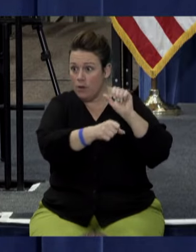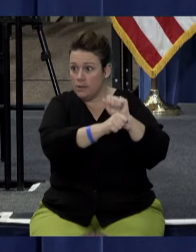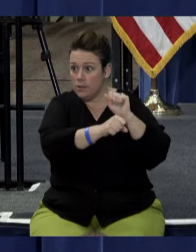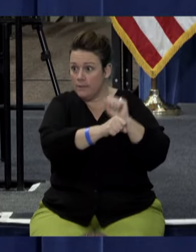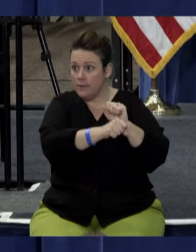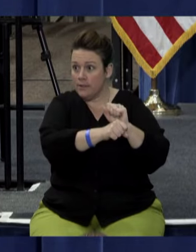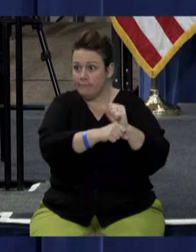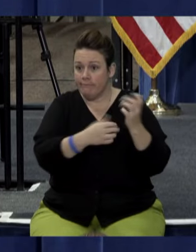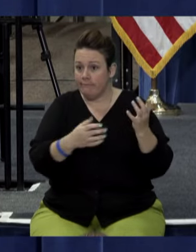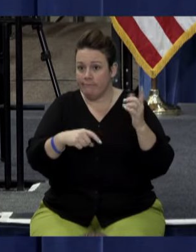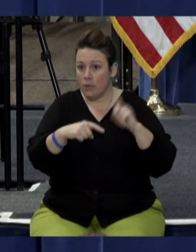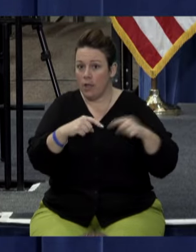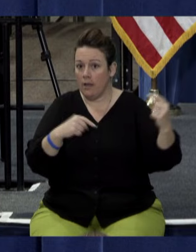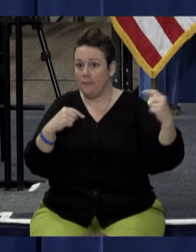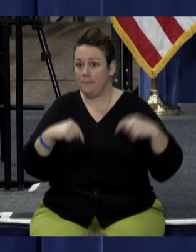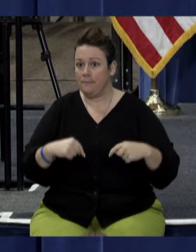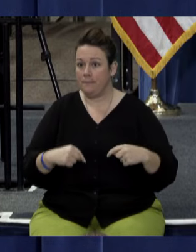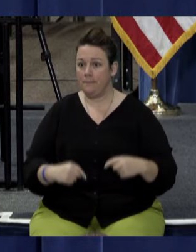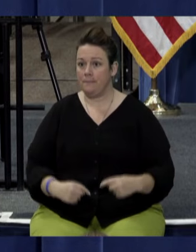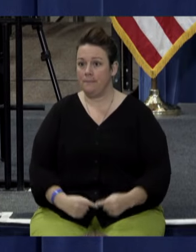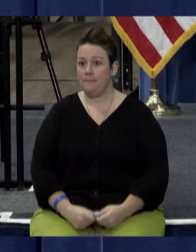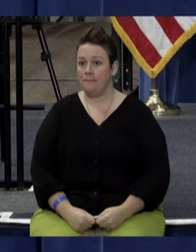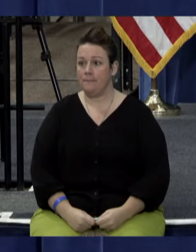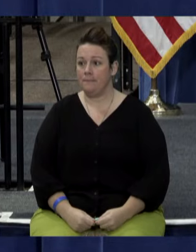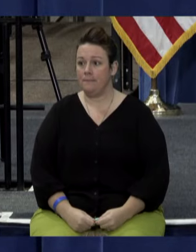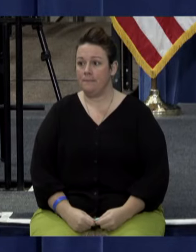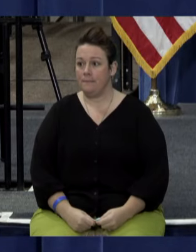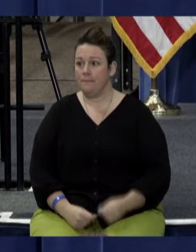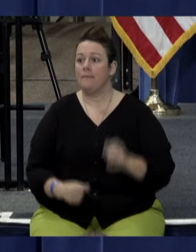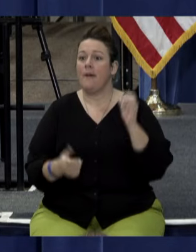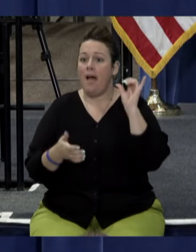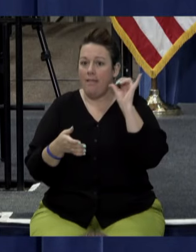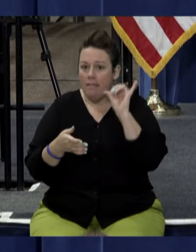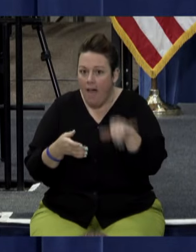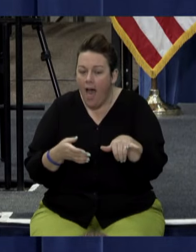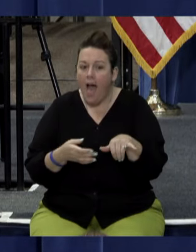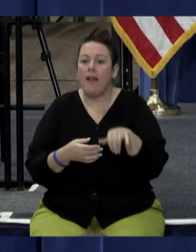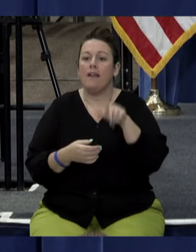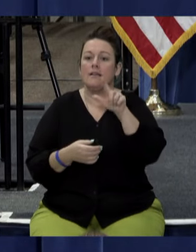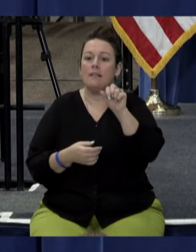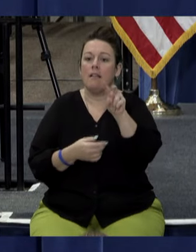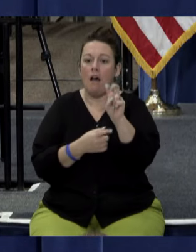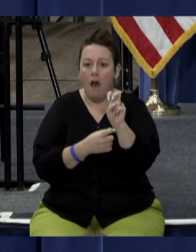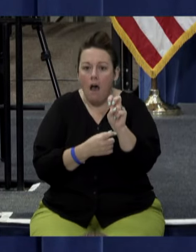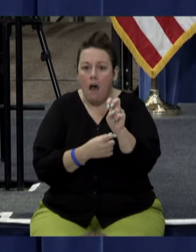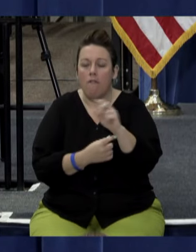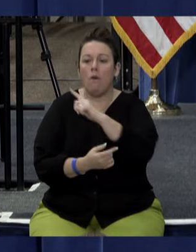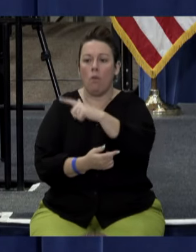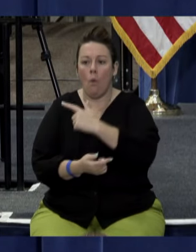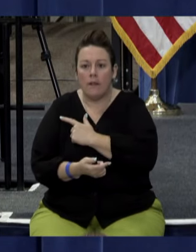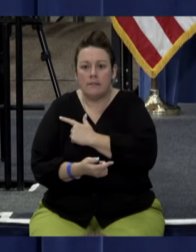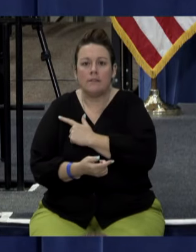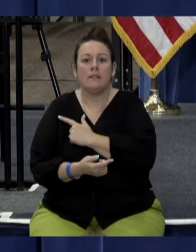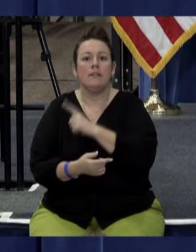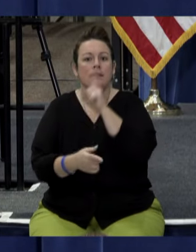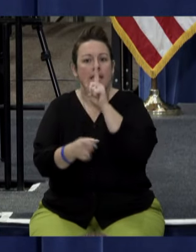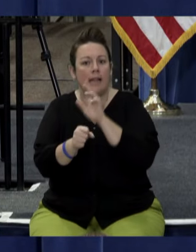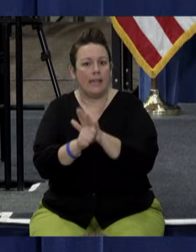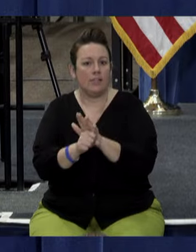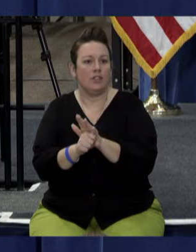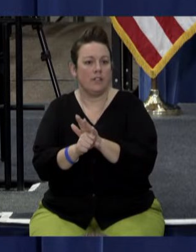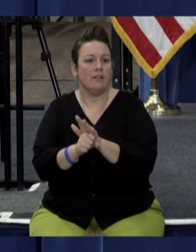he didn't come. That's what you call love and loyalty and dedication. But we have been provided